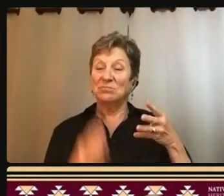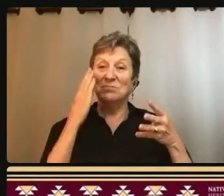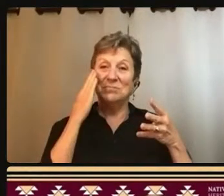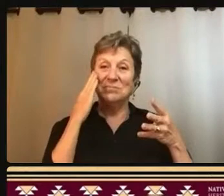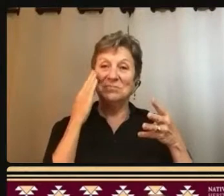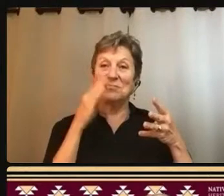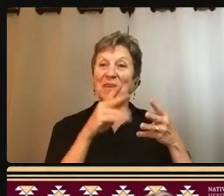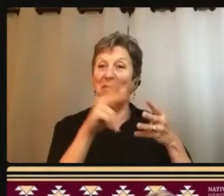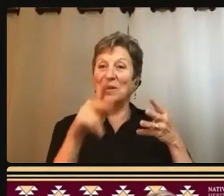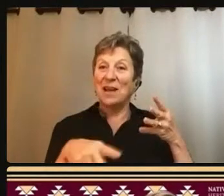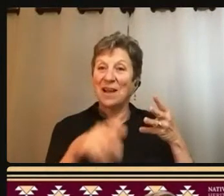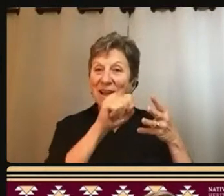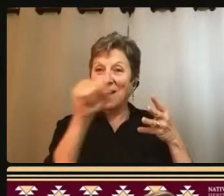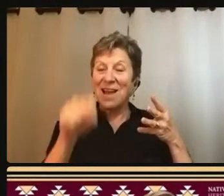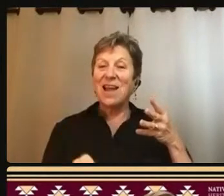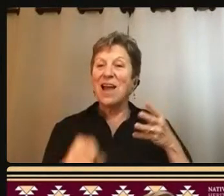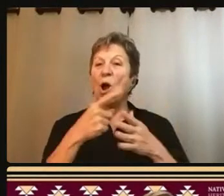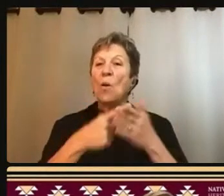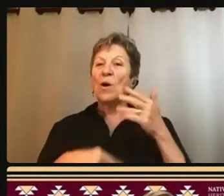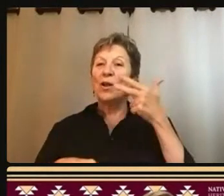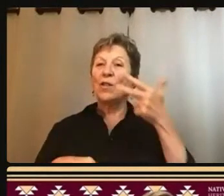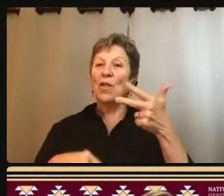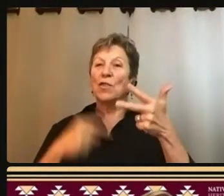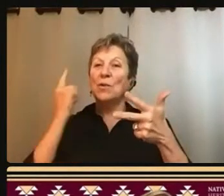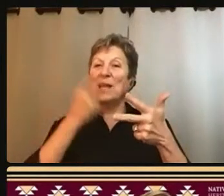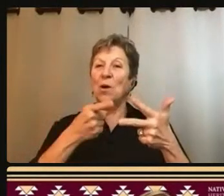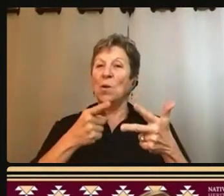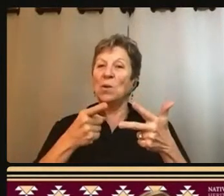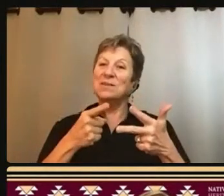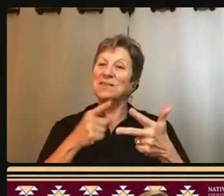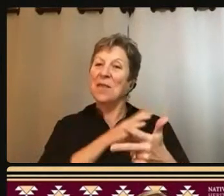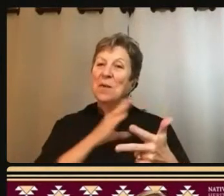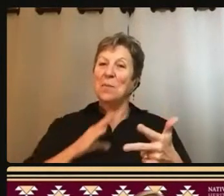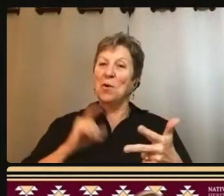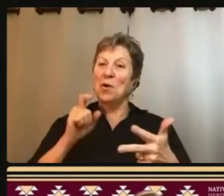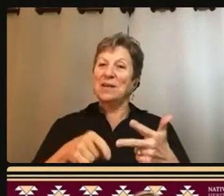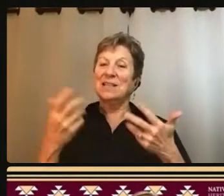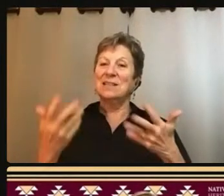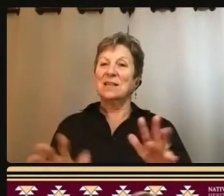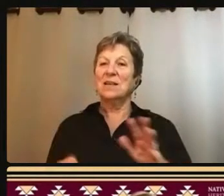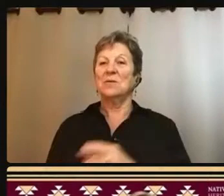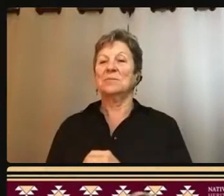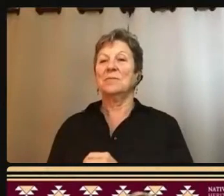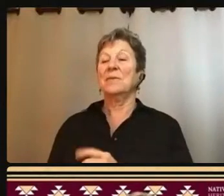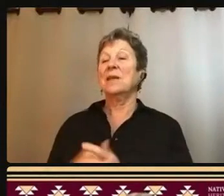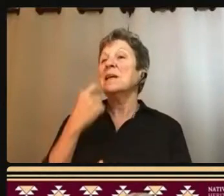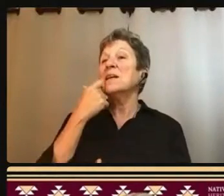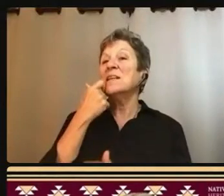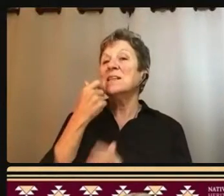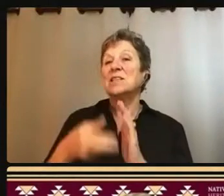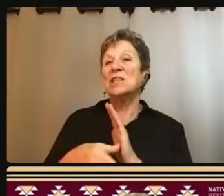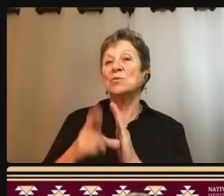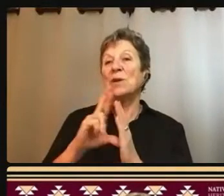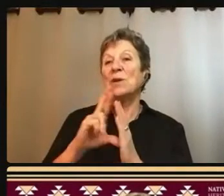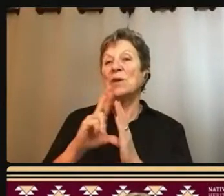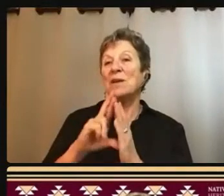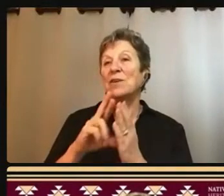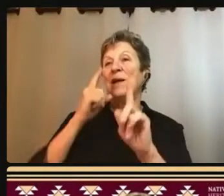SO FIRST QUESTION GIVEN WHAT YOU KNOW ABOUT SALEM KAISER. WHAT ARE THE THREE IMMEDIATE